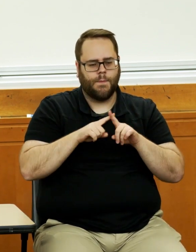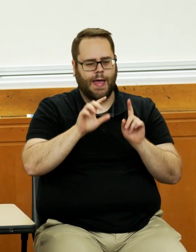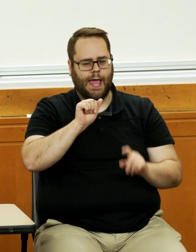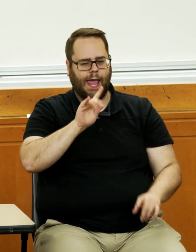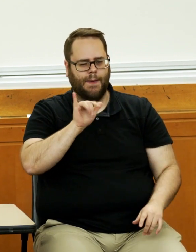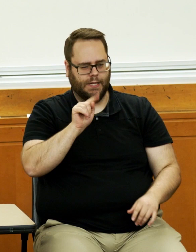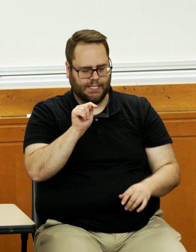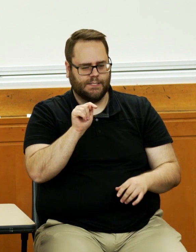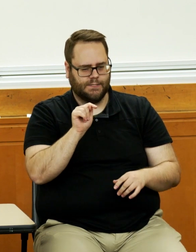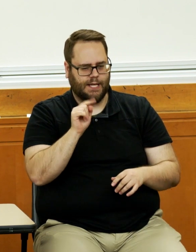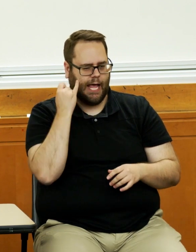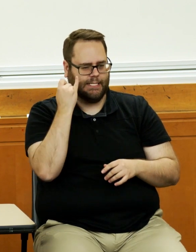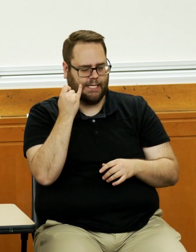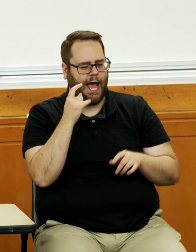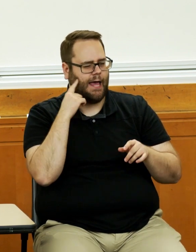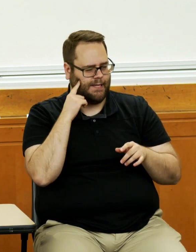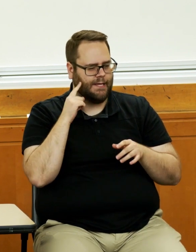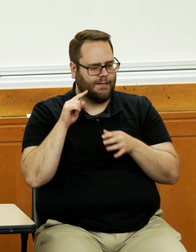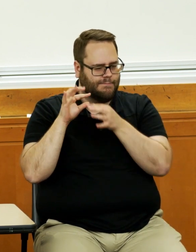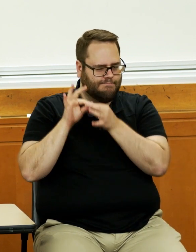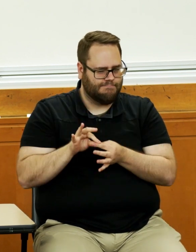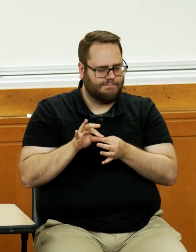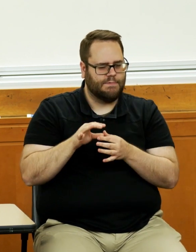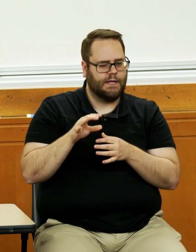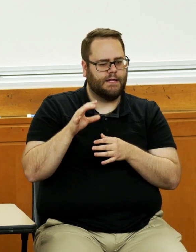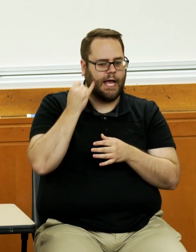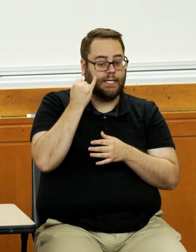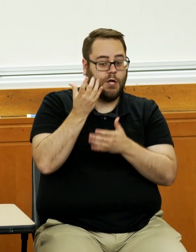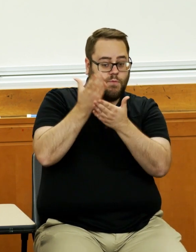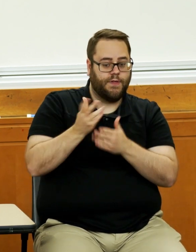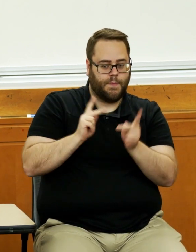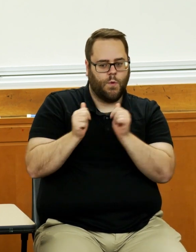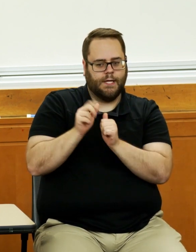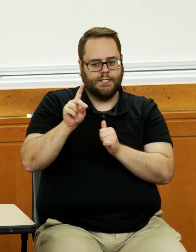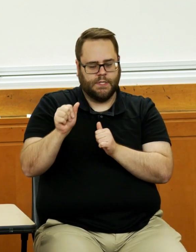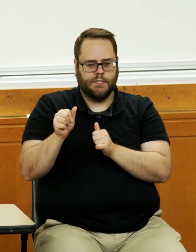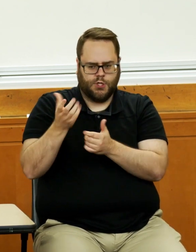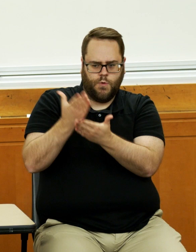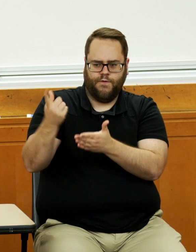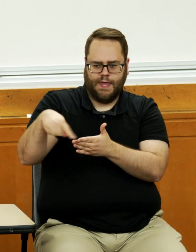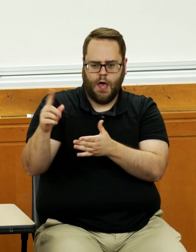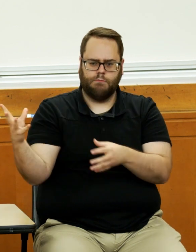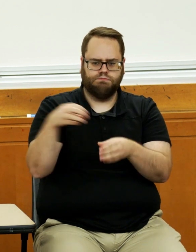that I also think is rooted in the desire to prove that people with disabilities belong in so-called